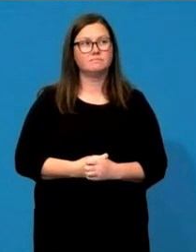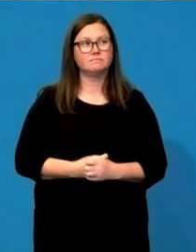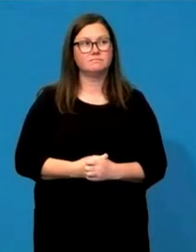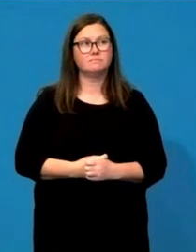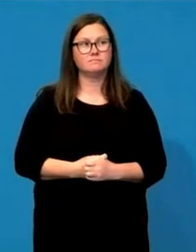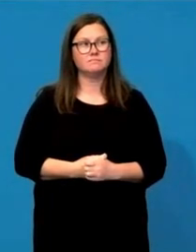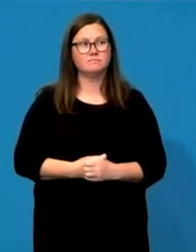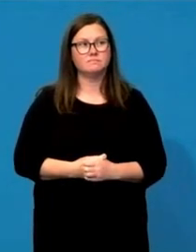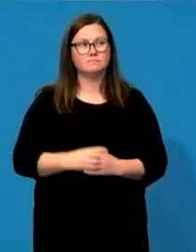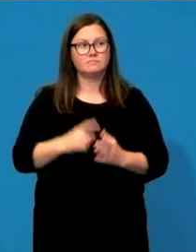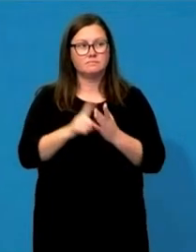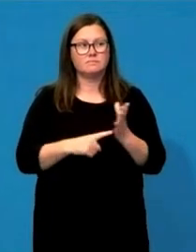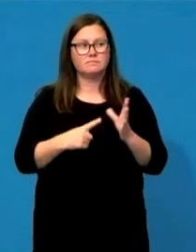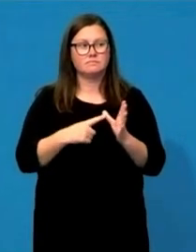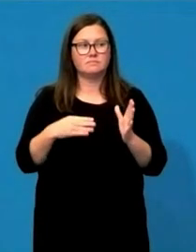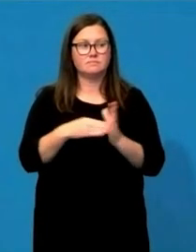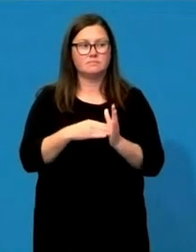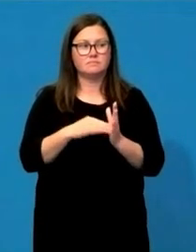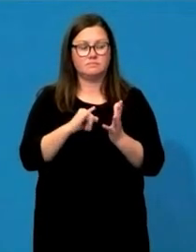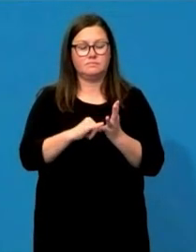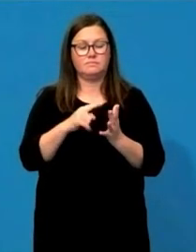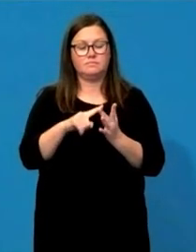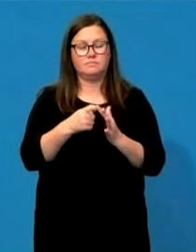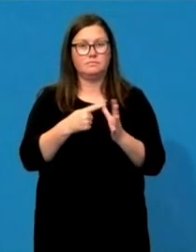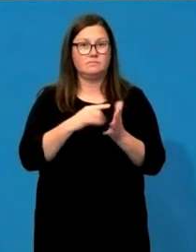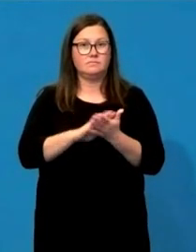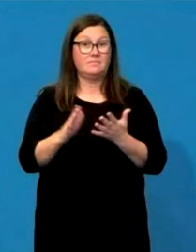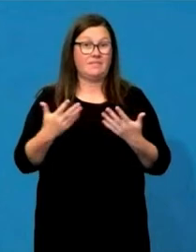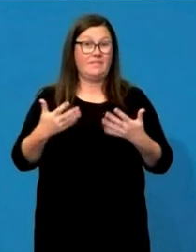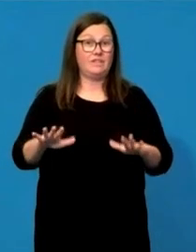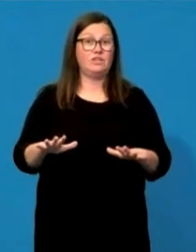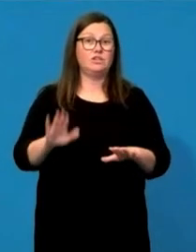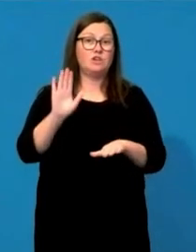Jazsikah has already been administered the oath. Thank you very much.